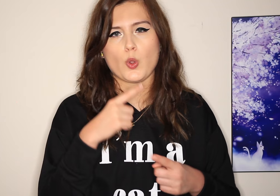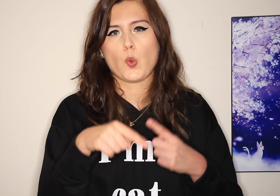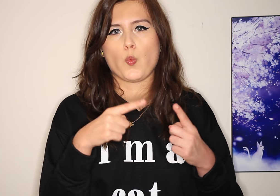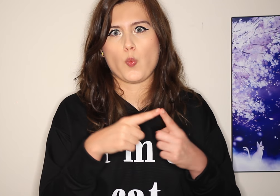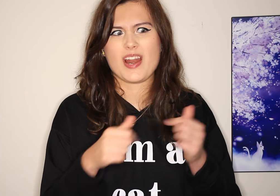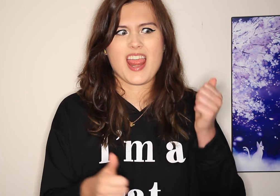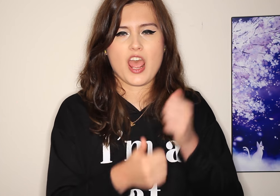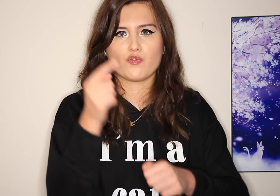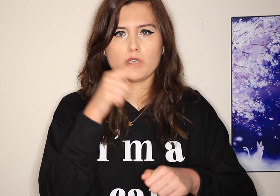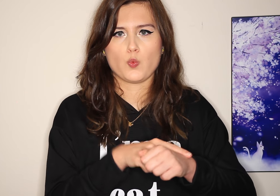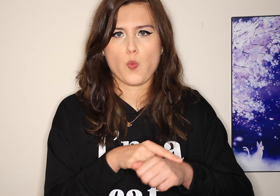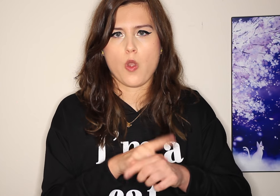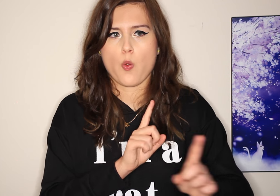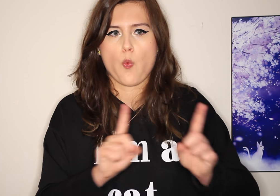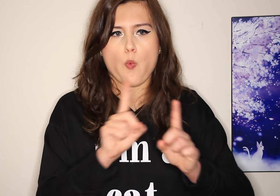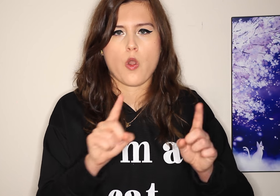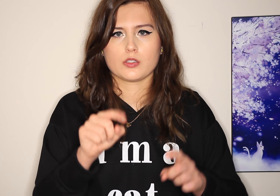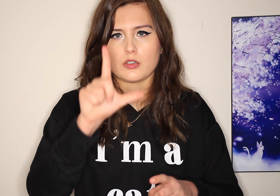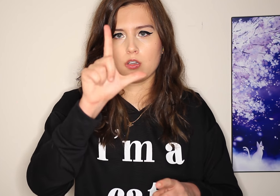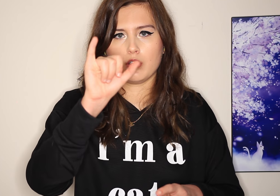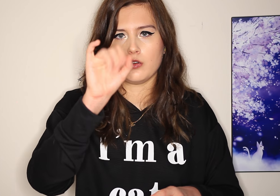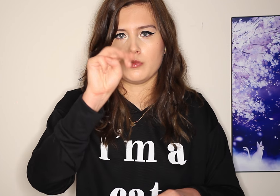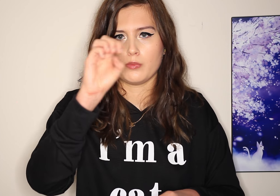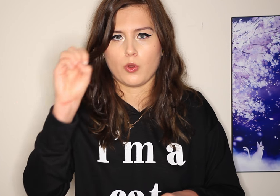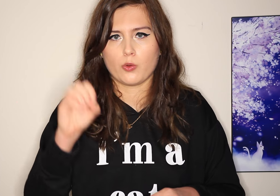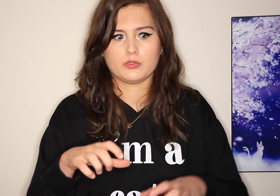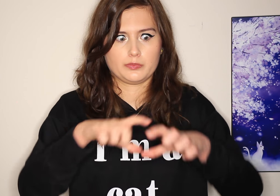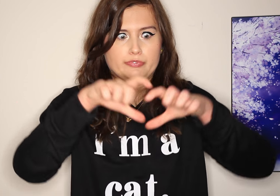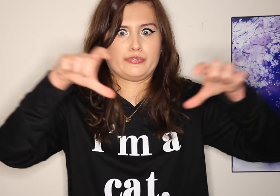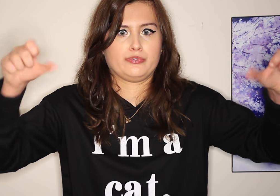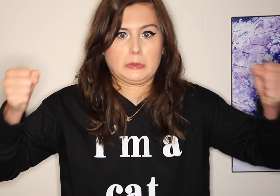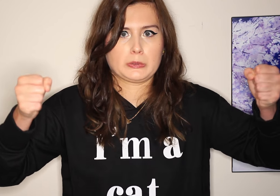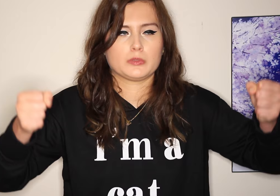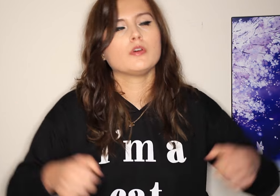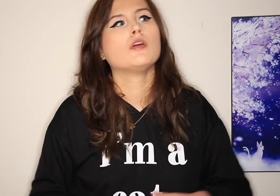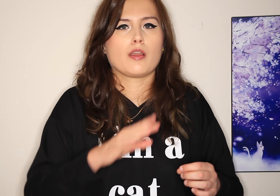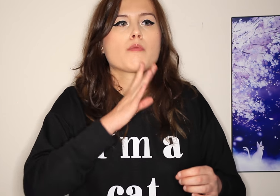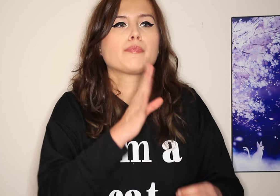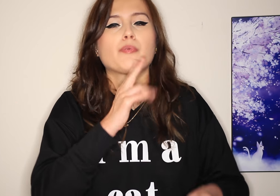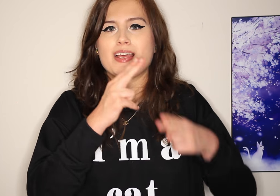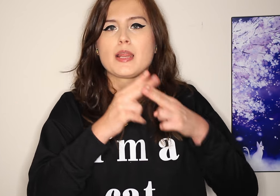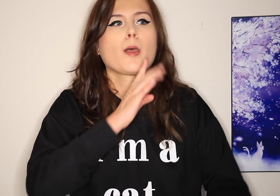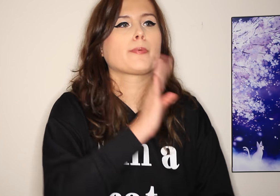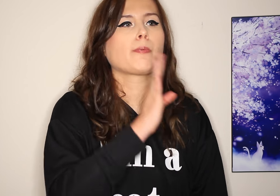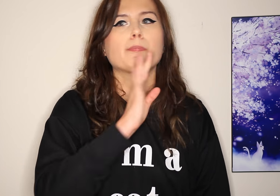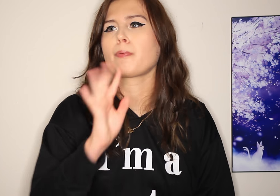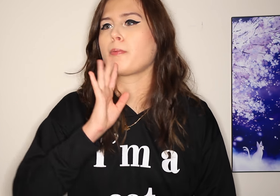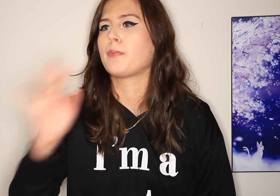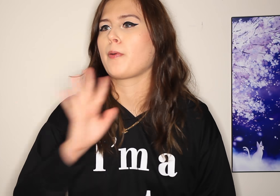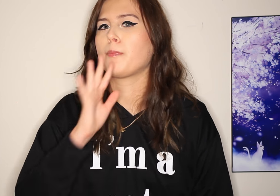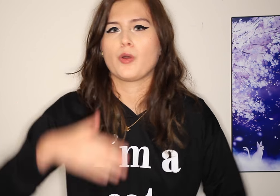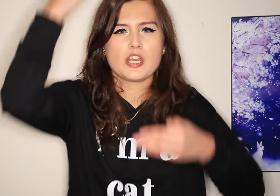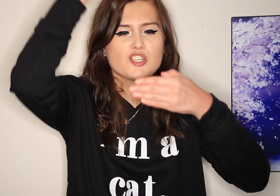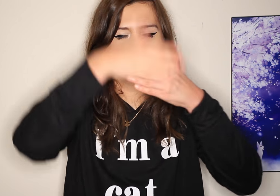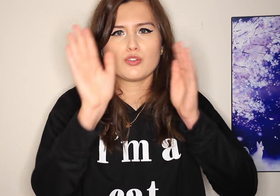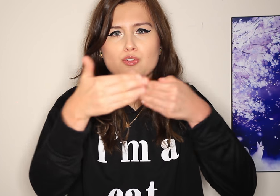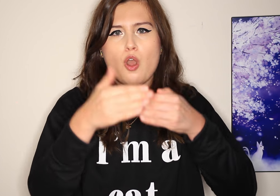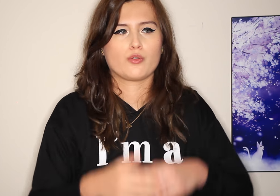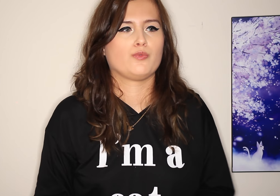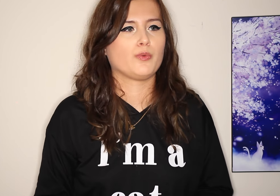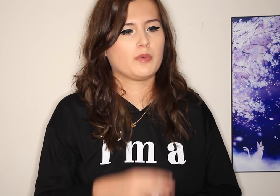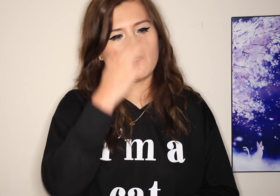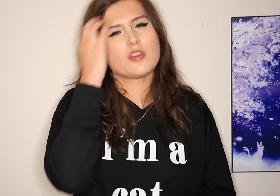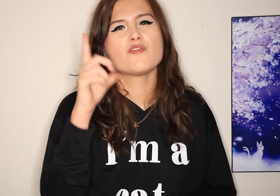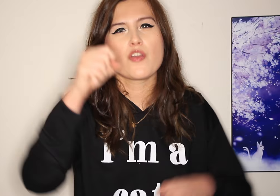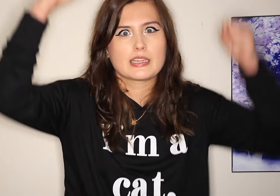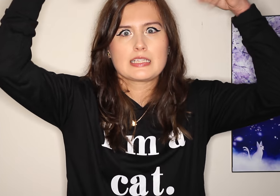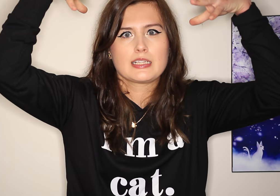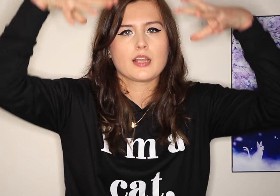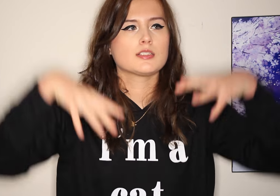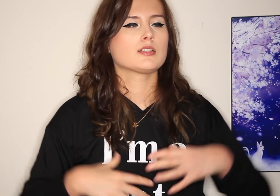When everyone was walking into their limos, names were being called out in a dark room with very little light.